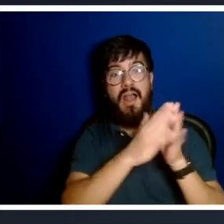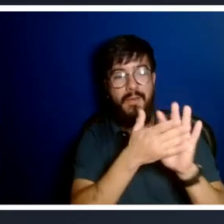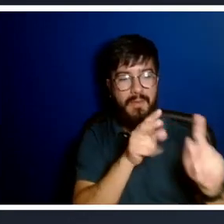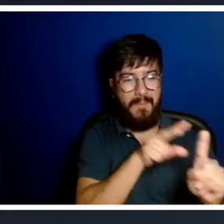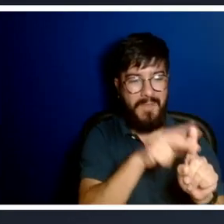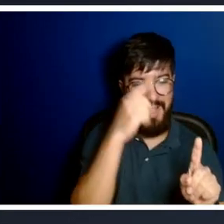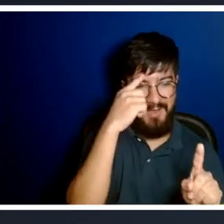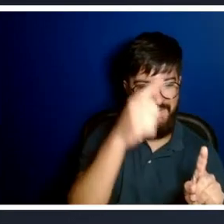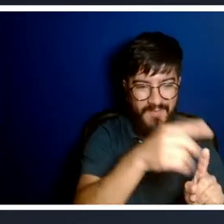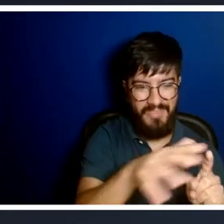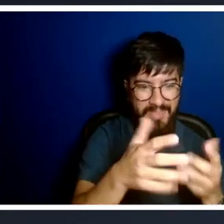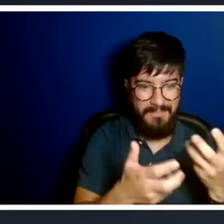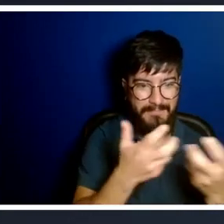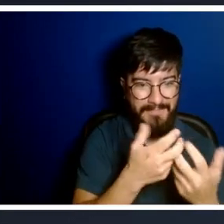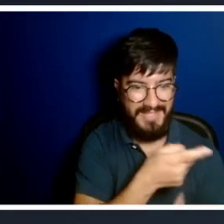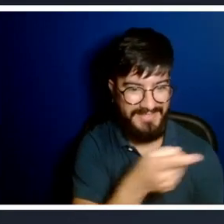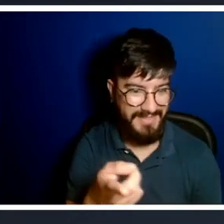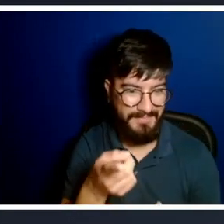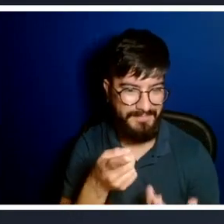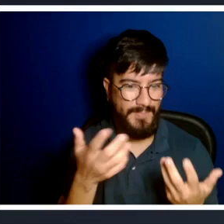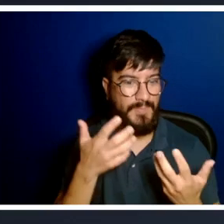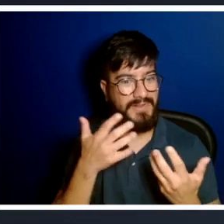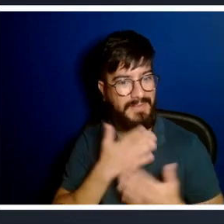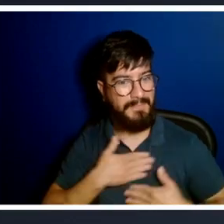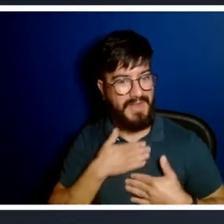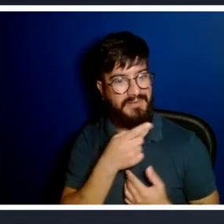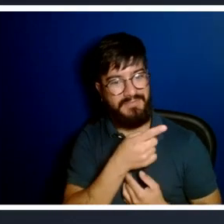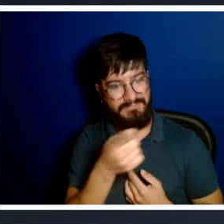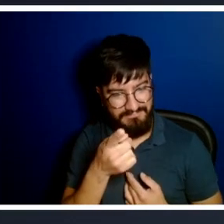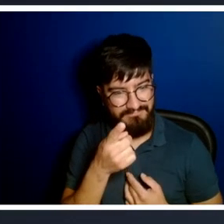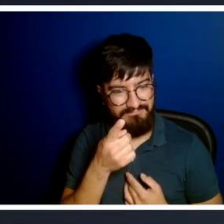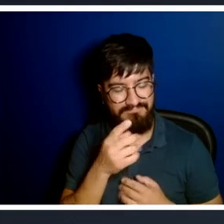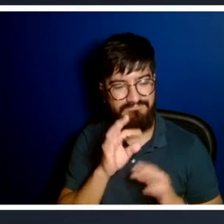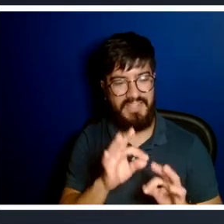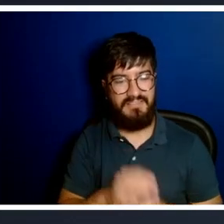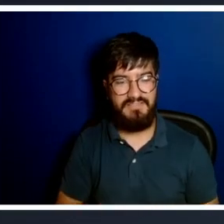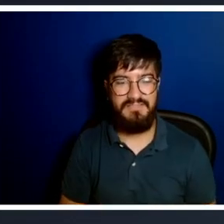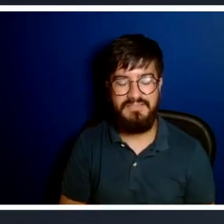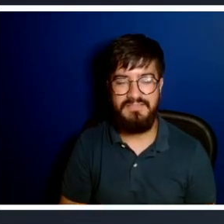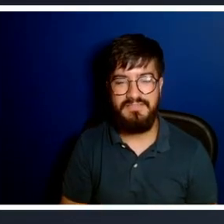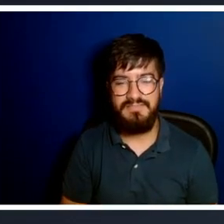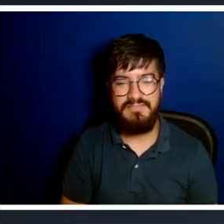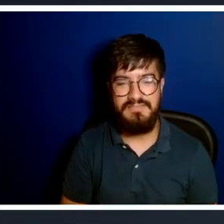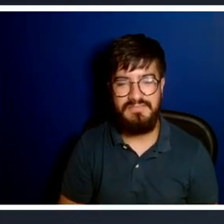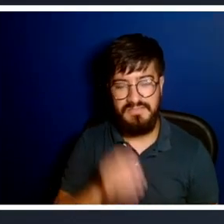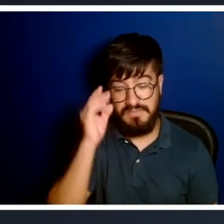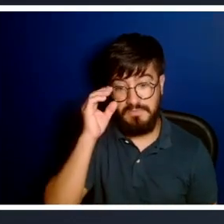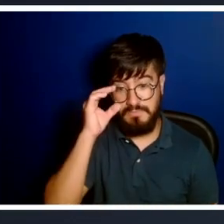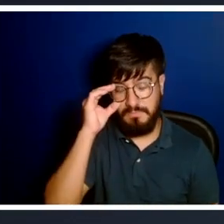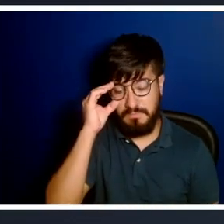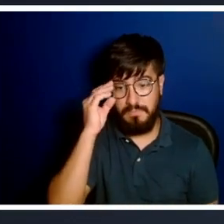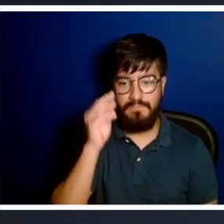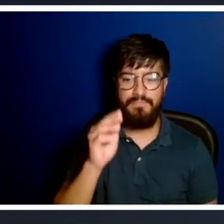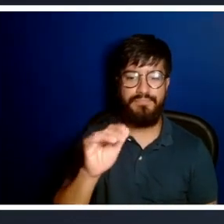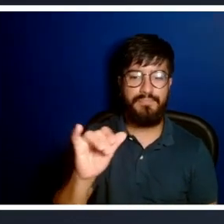and what matters to them. Next slide, please. So, I focused on the internship program,